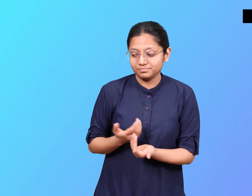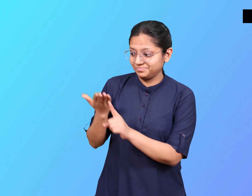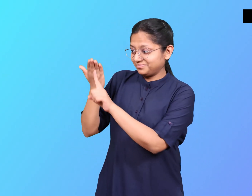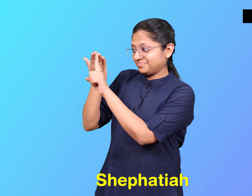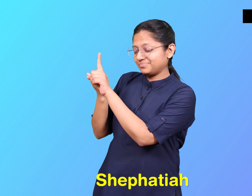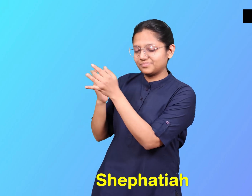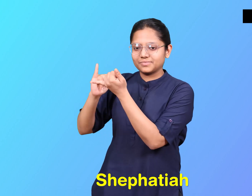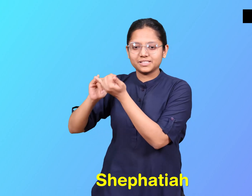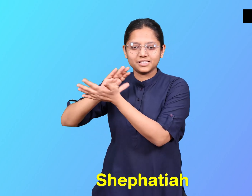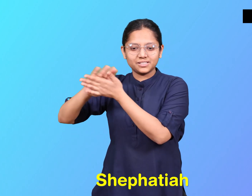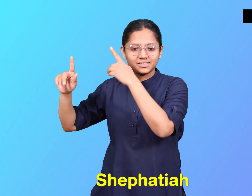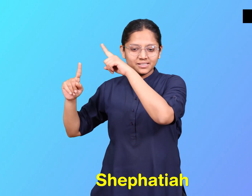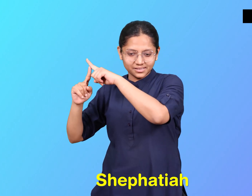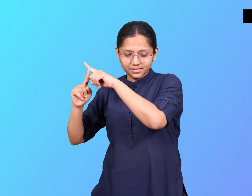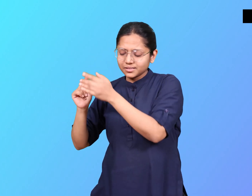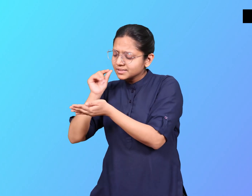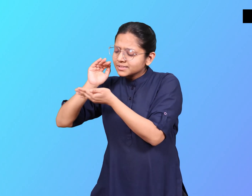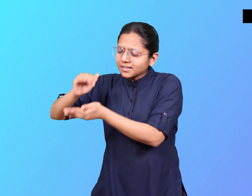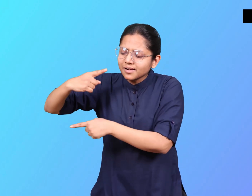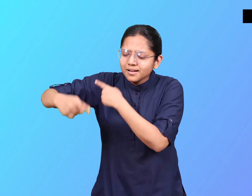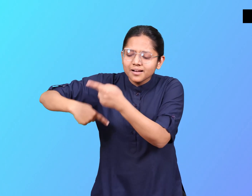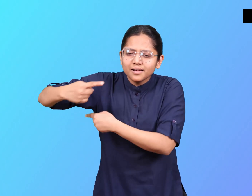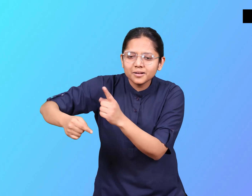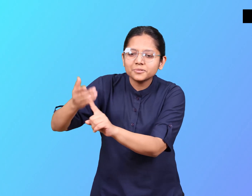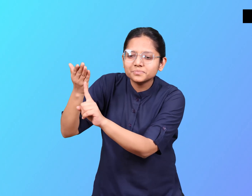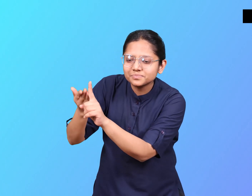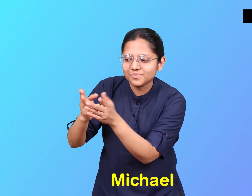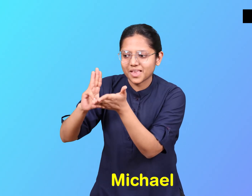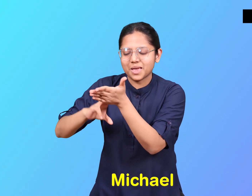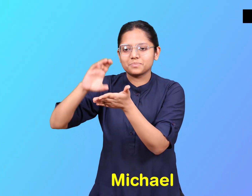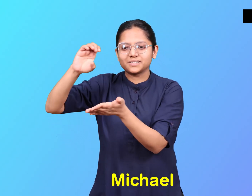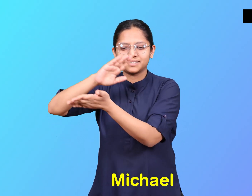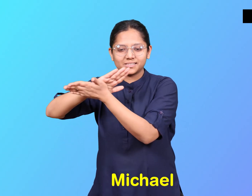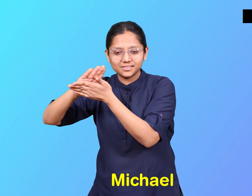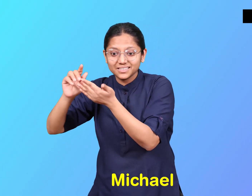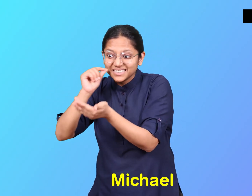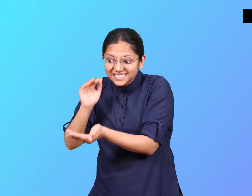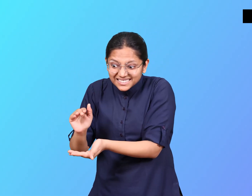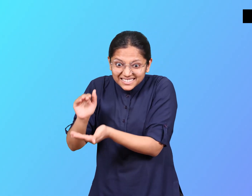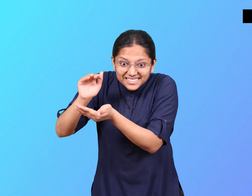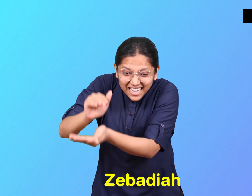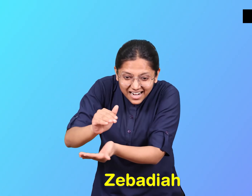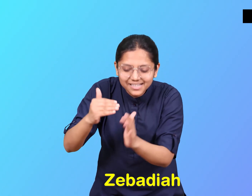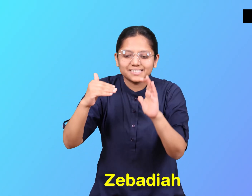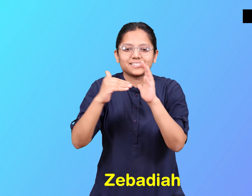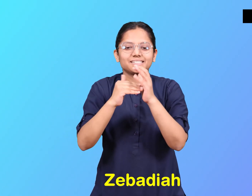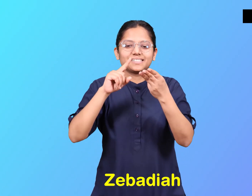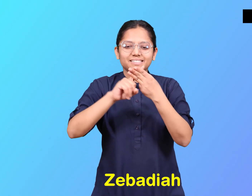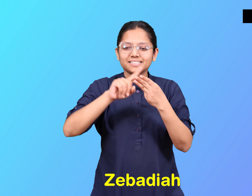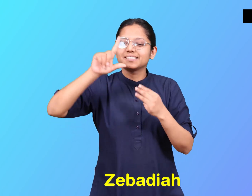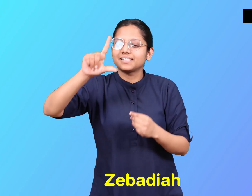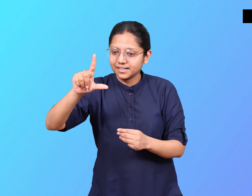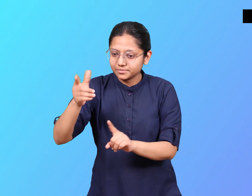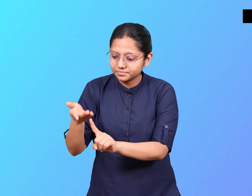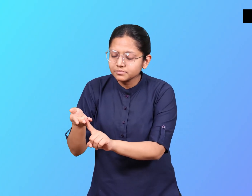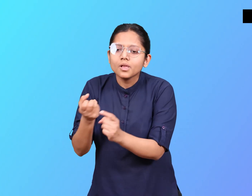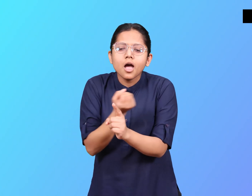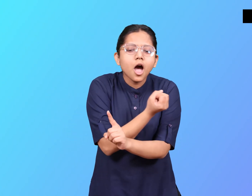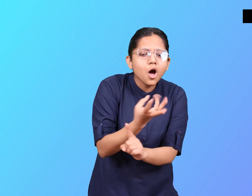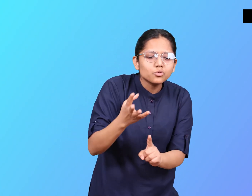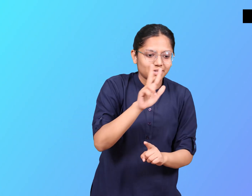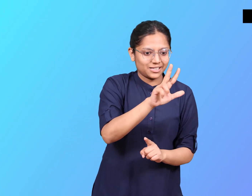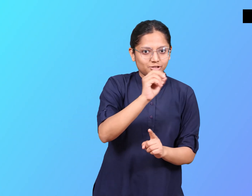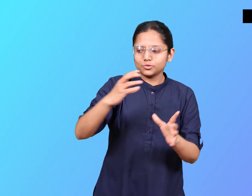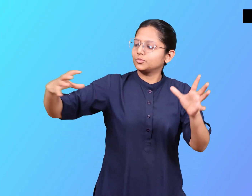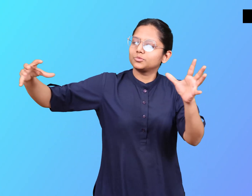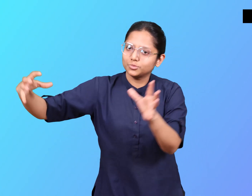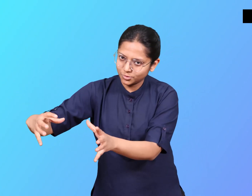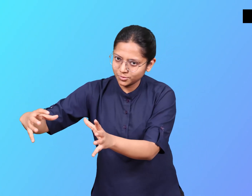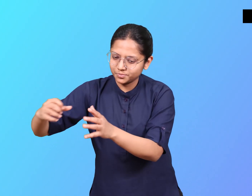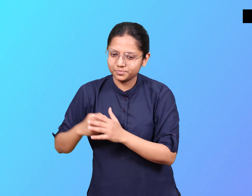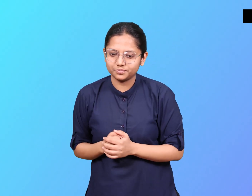from the descendants of Shephatiah: Zebadiah son of Michael and 80 other men;